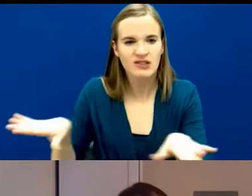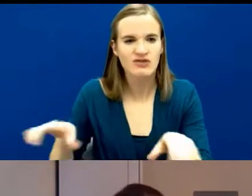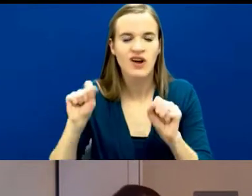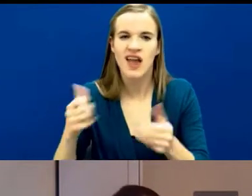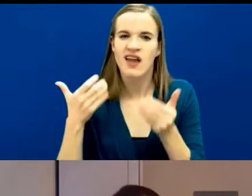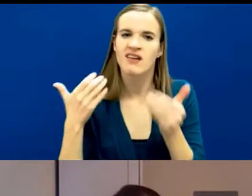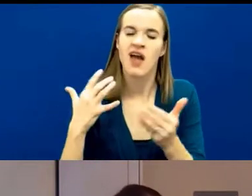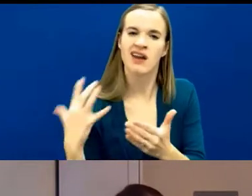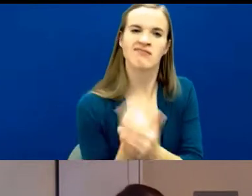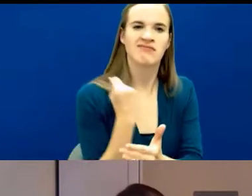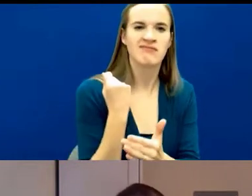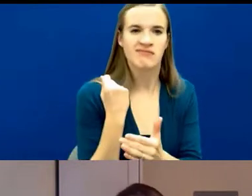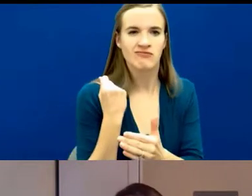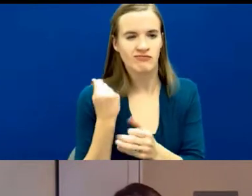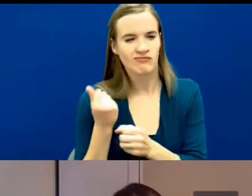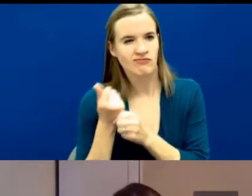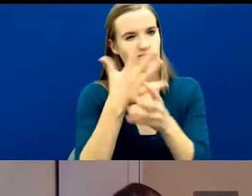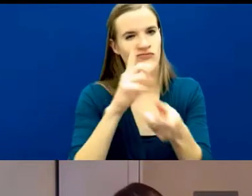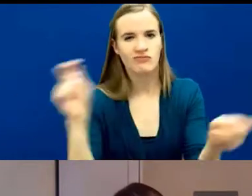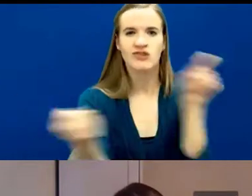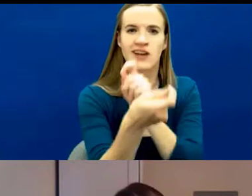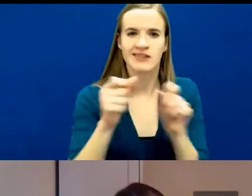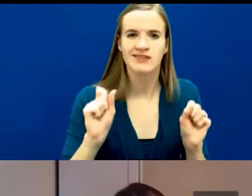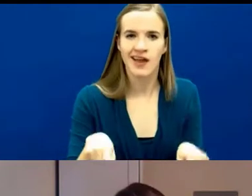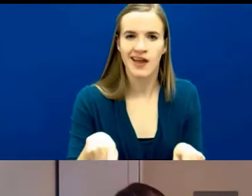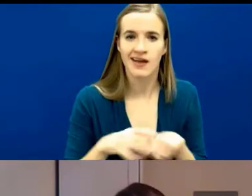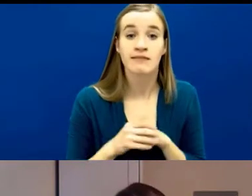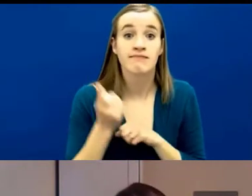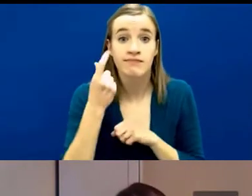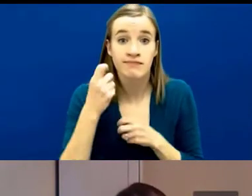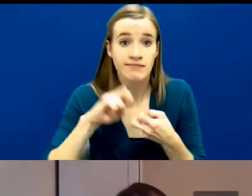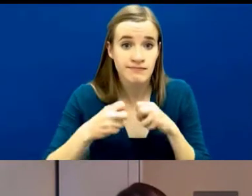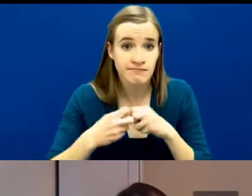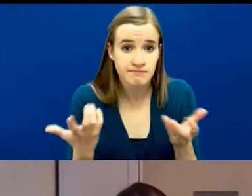and make a difference. And but the problem was that, you know, I am not